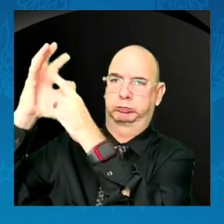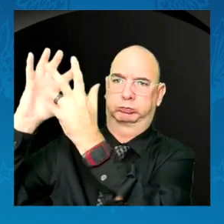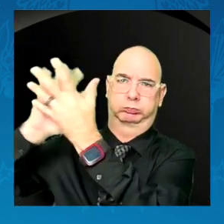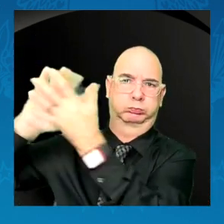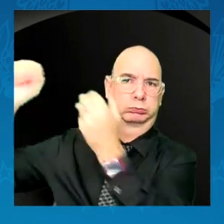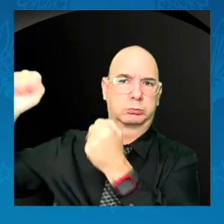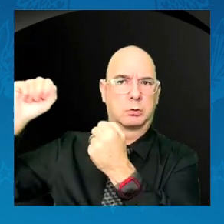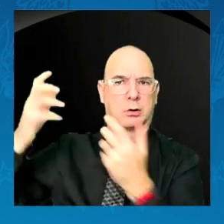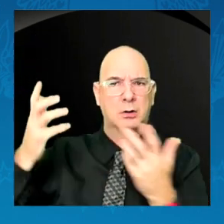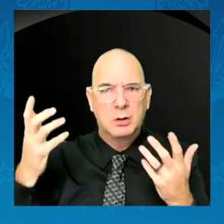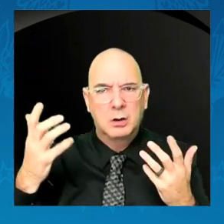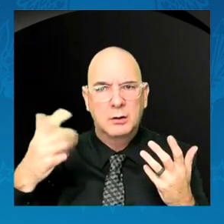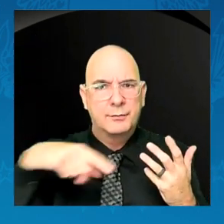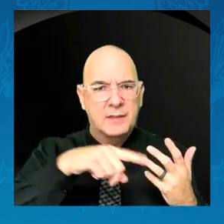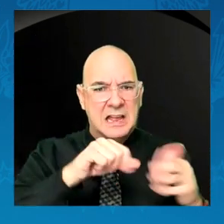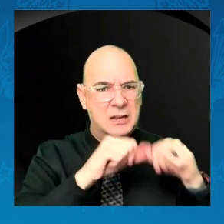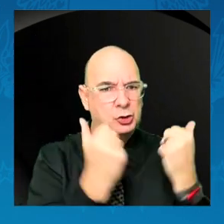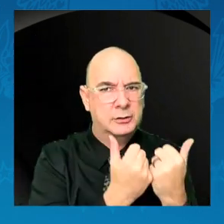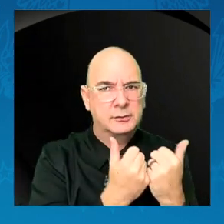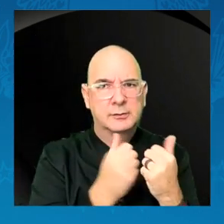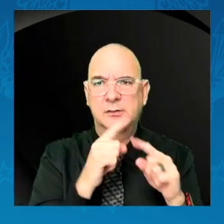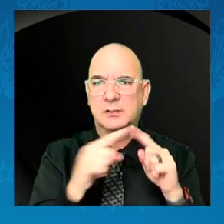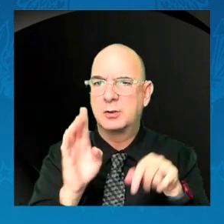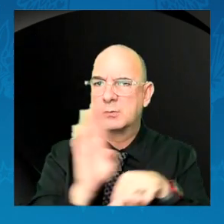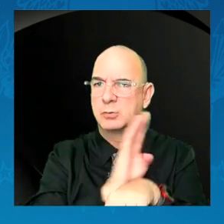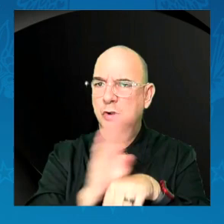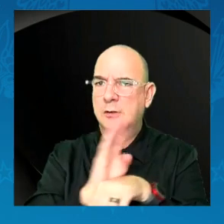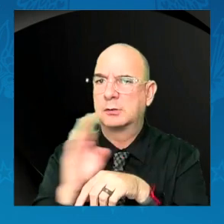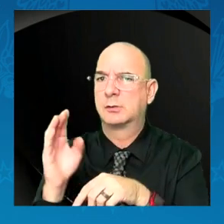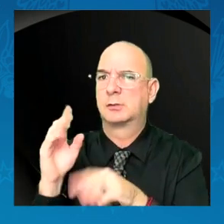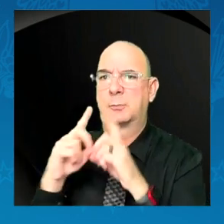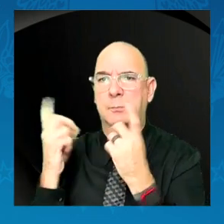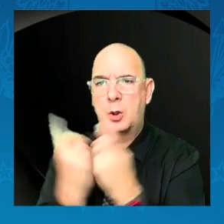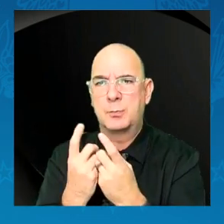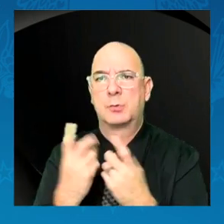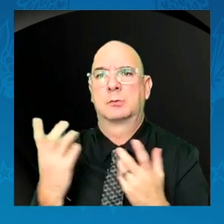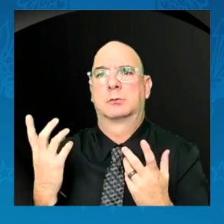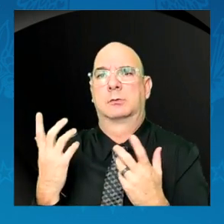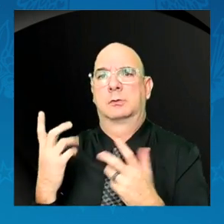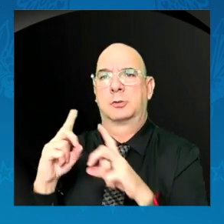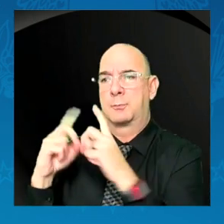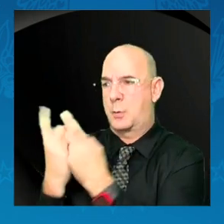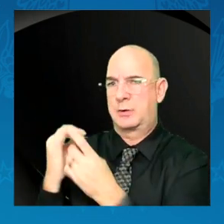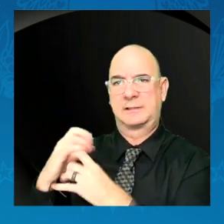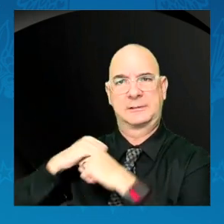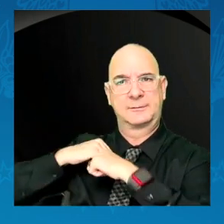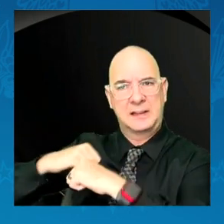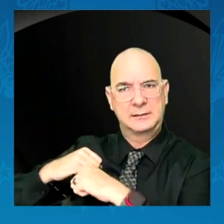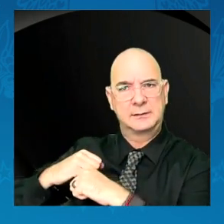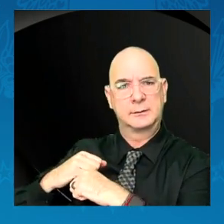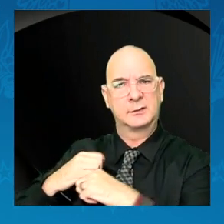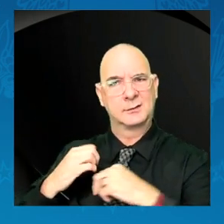and also with the Department of Defense to assist in their efforts to address such threats to a domain that is fundamentally a source